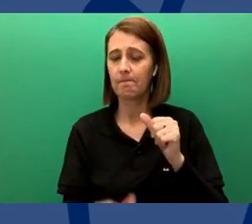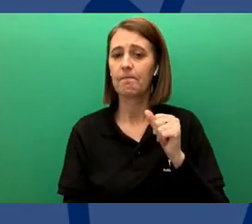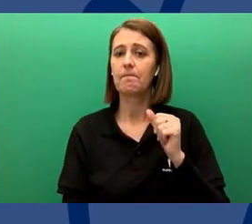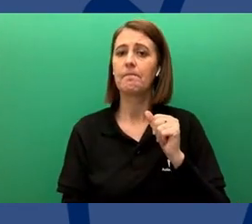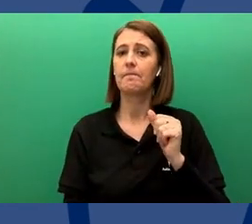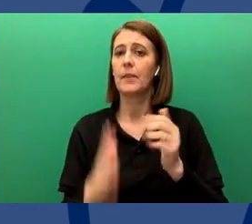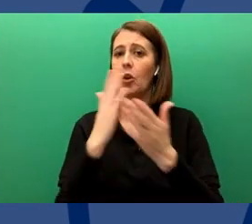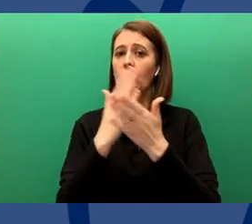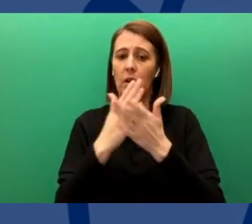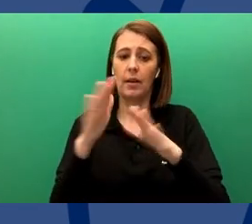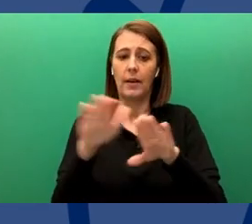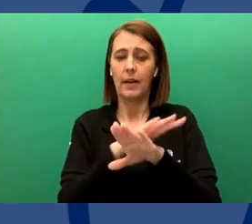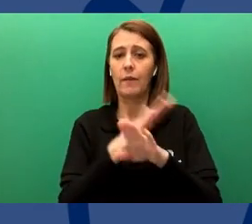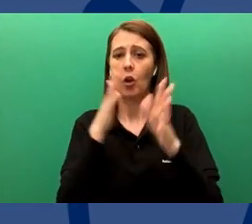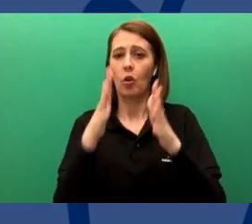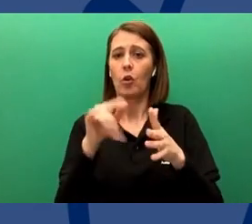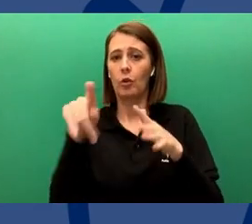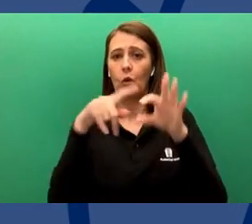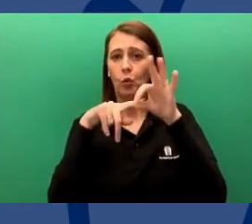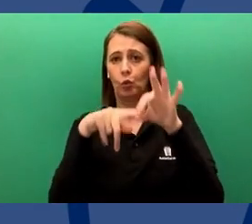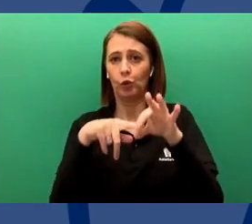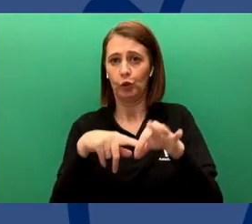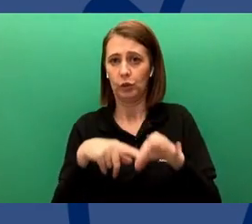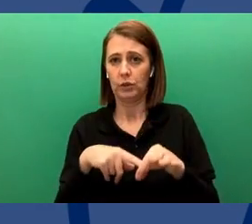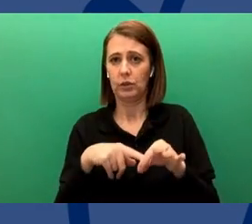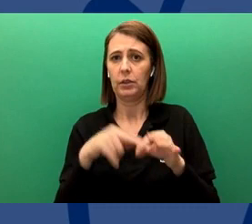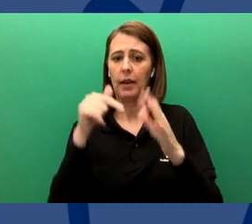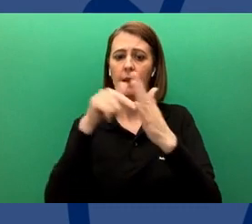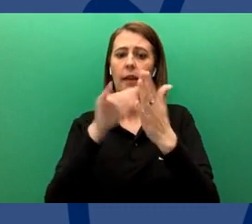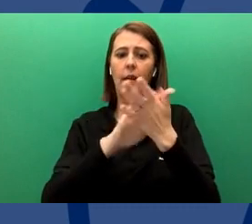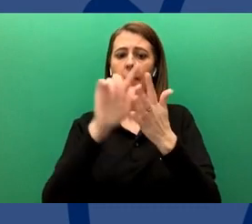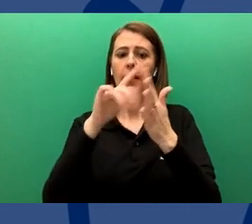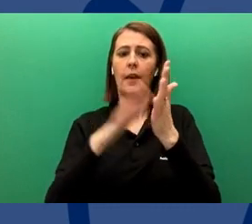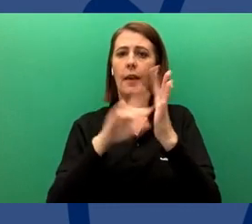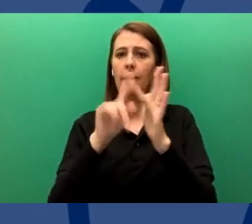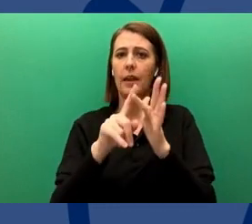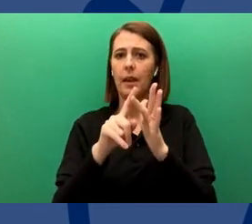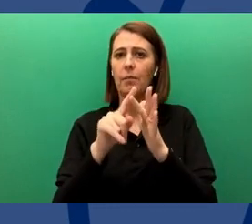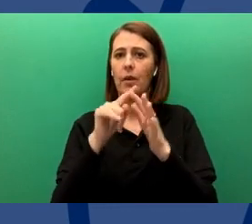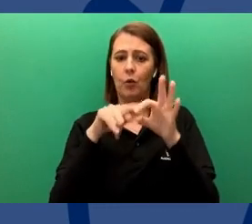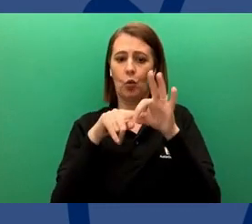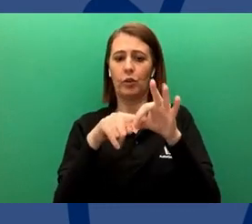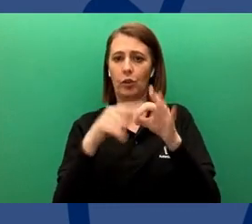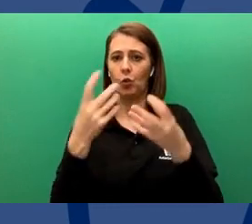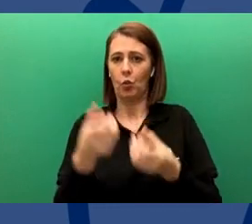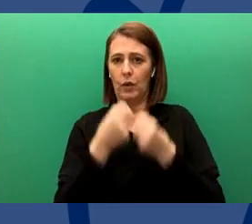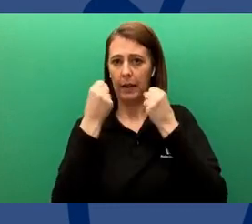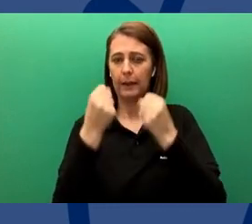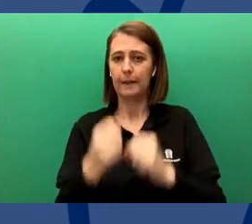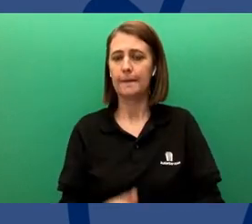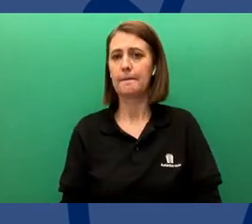those questions and the themes of the questions that we are getting through. I would say that,